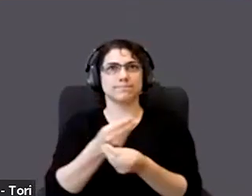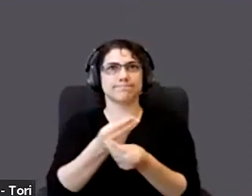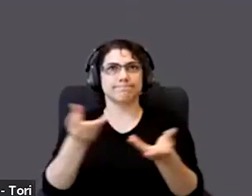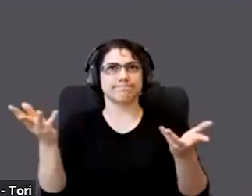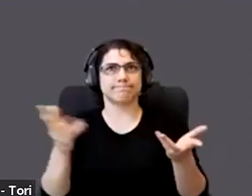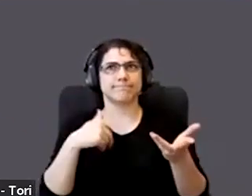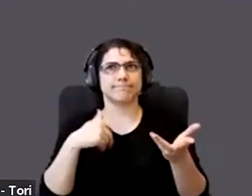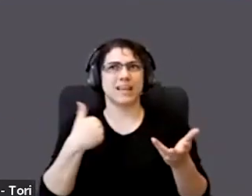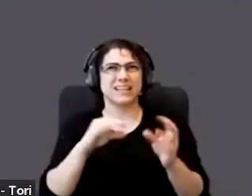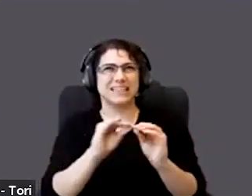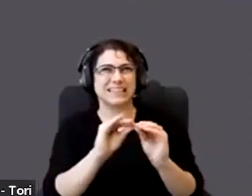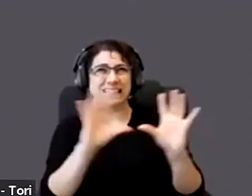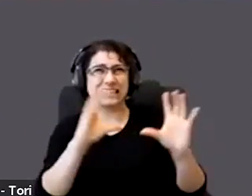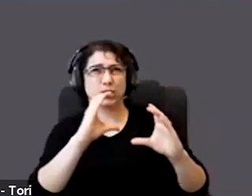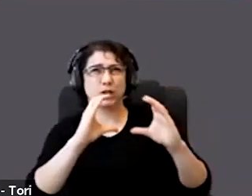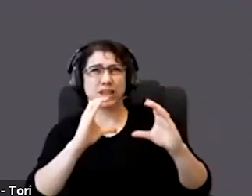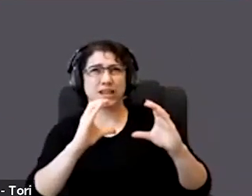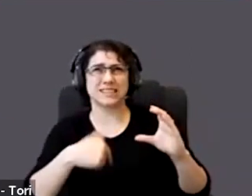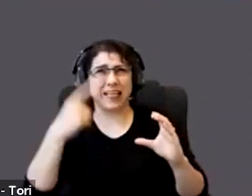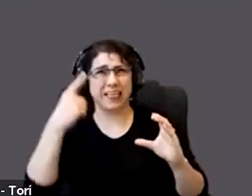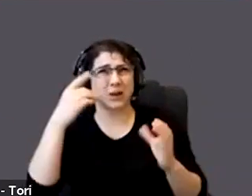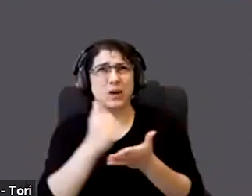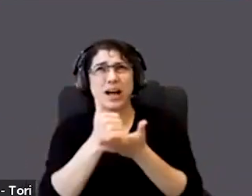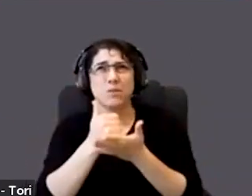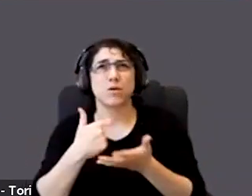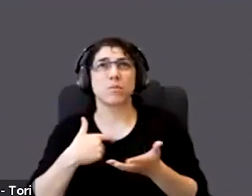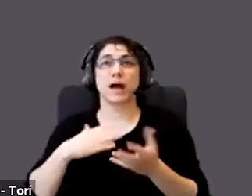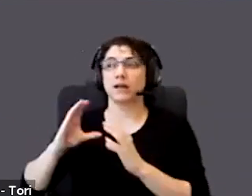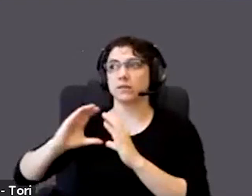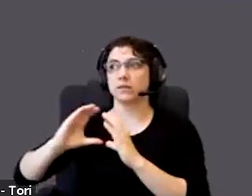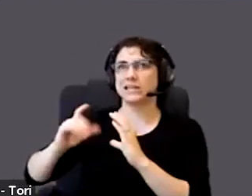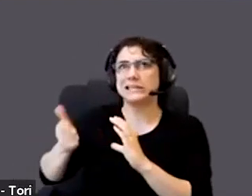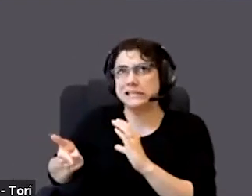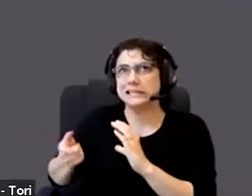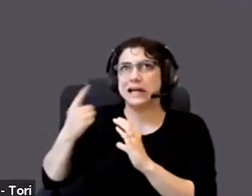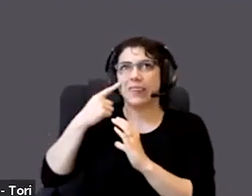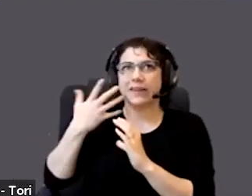at least in my anecdotal conversations, I think that's one of the reasons why we're not seeing more people get the first